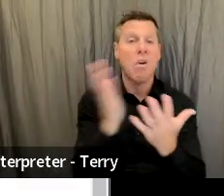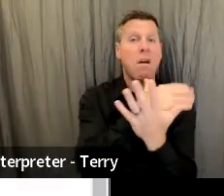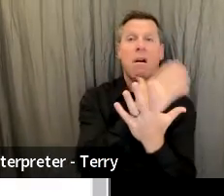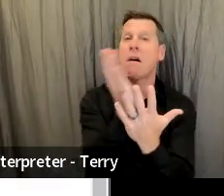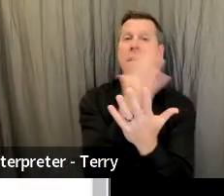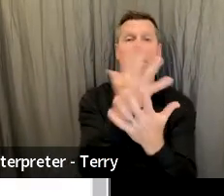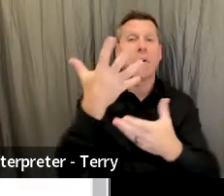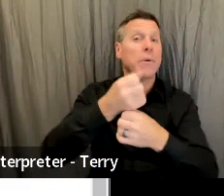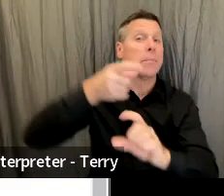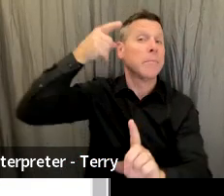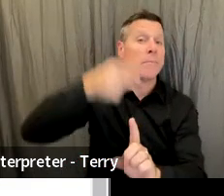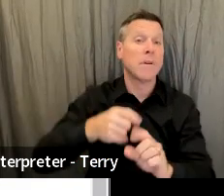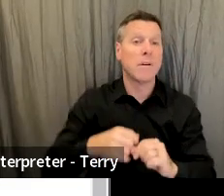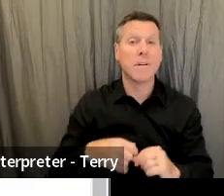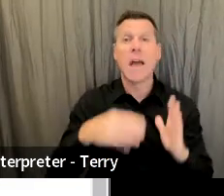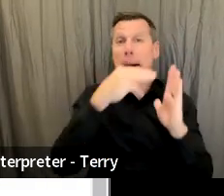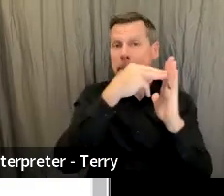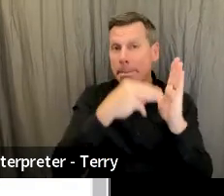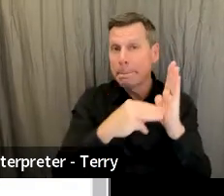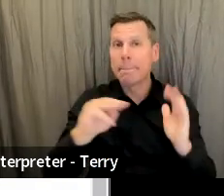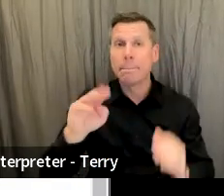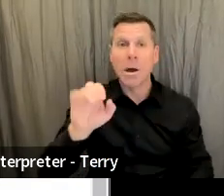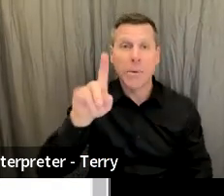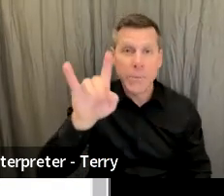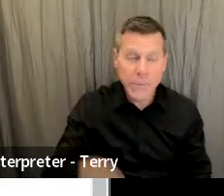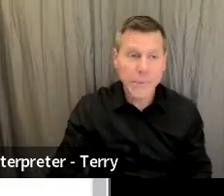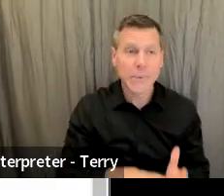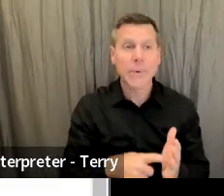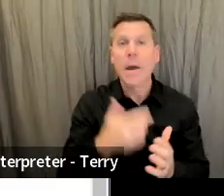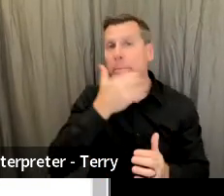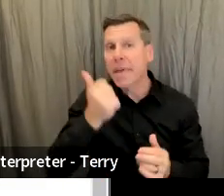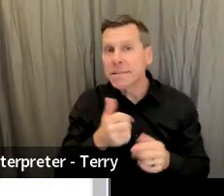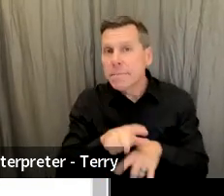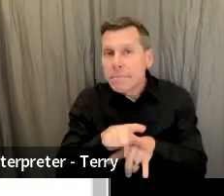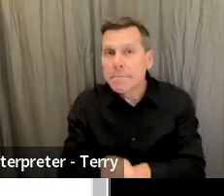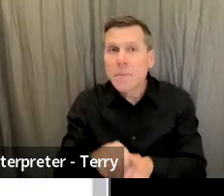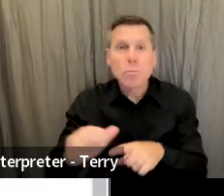And we wanted to model best practices for people in our department as well. Right.